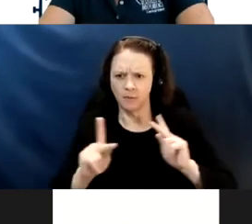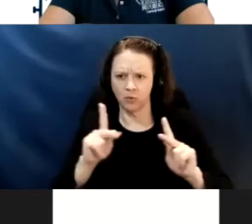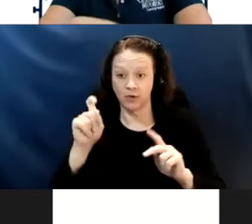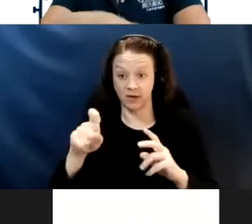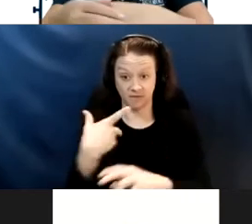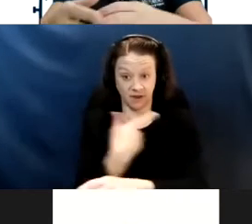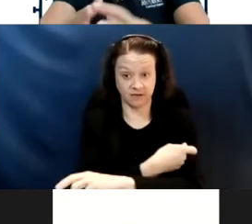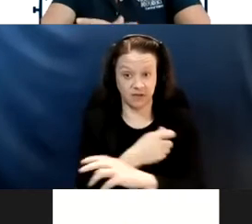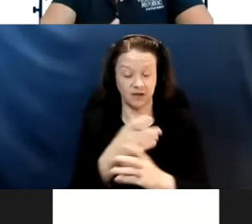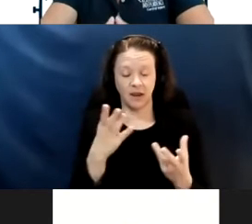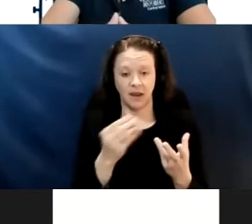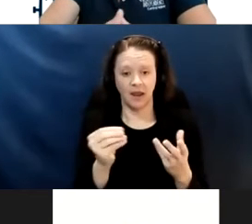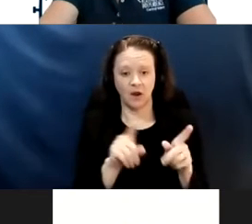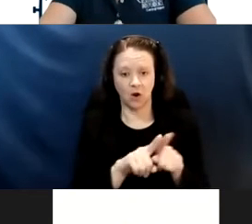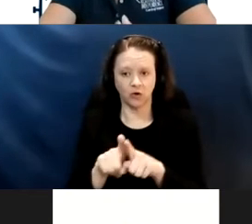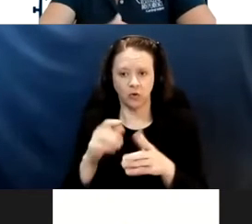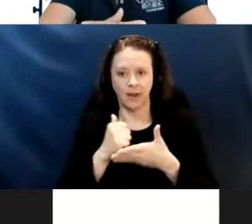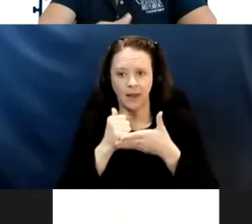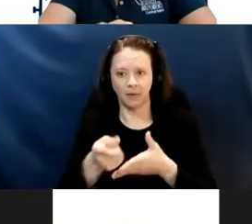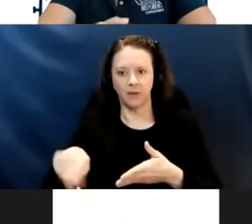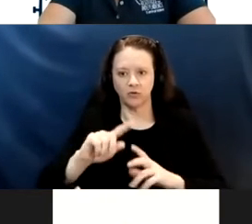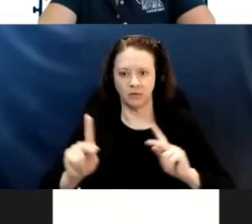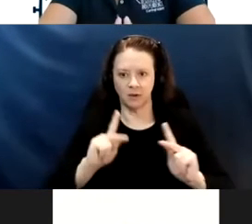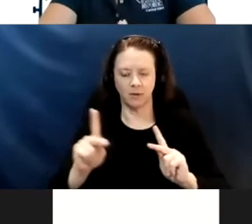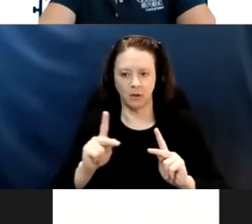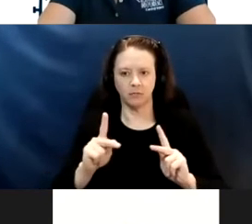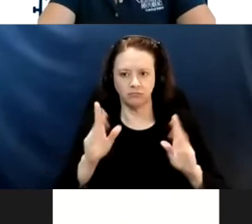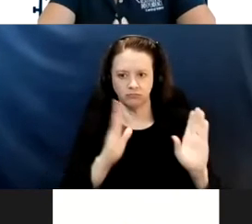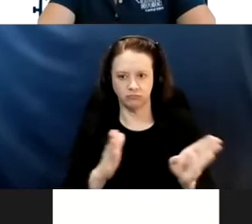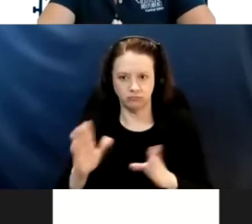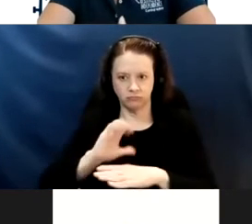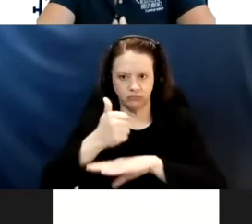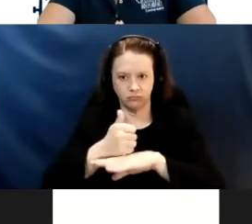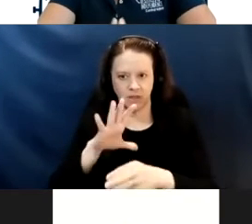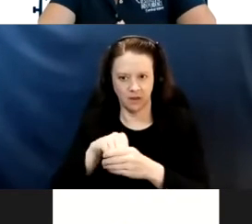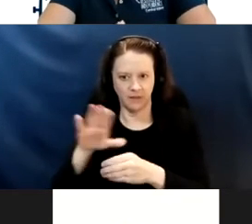of that to happen in the county that they're in. We're also continuing to reach out